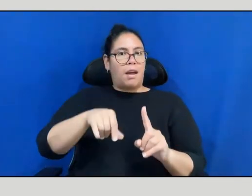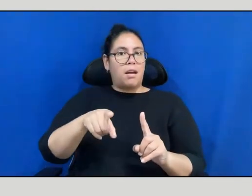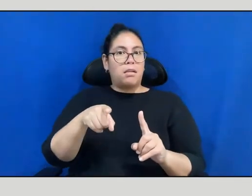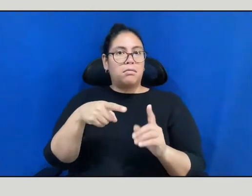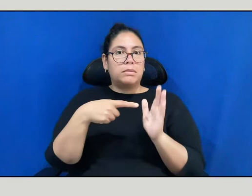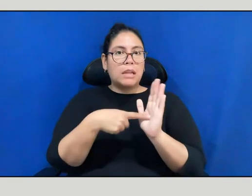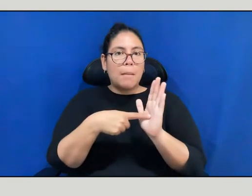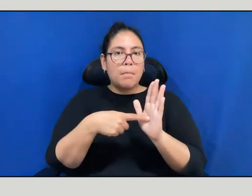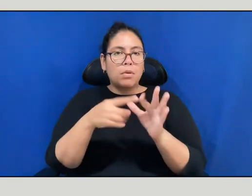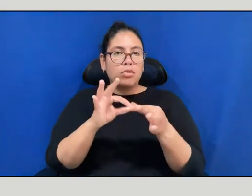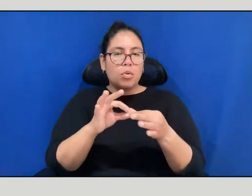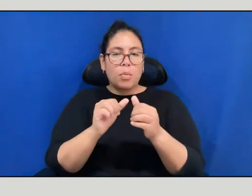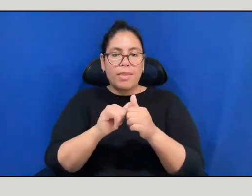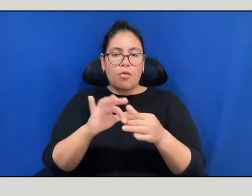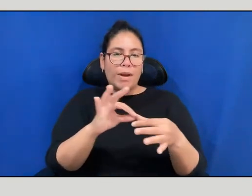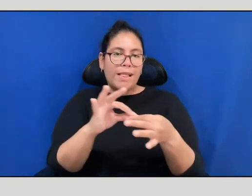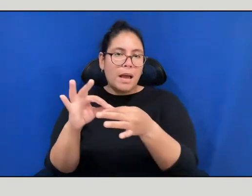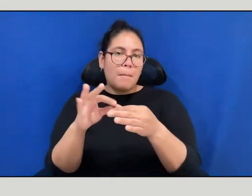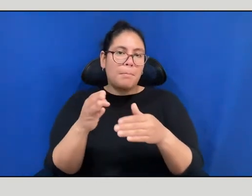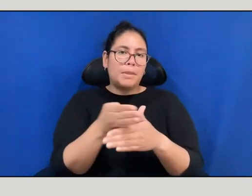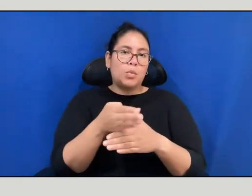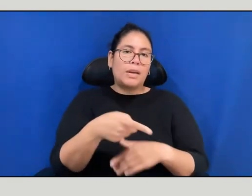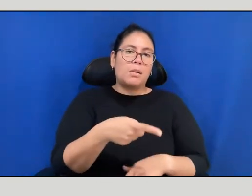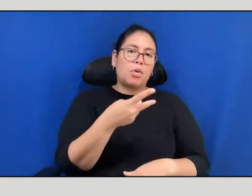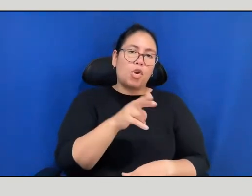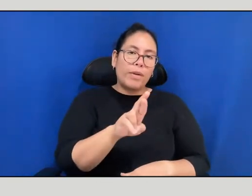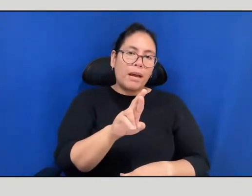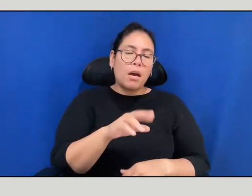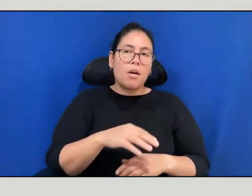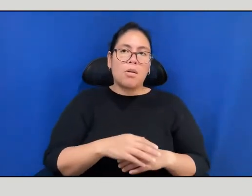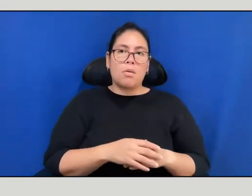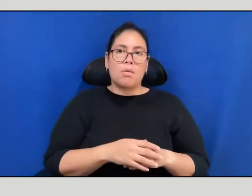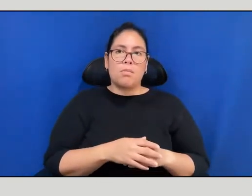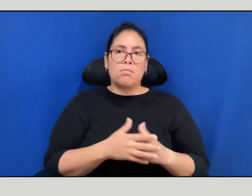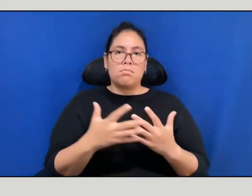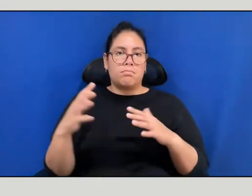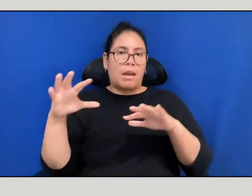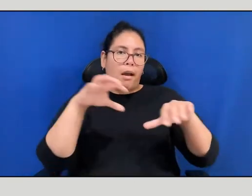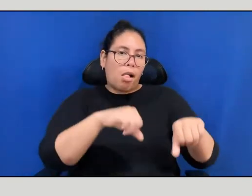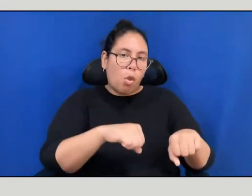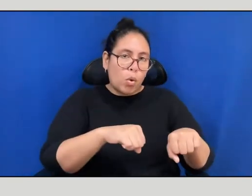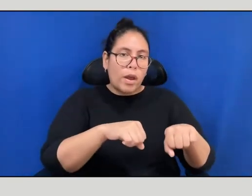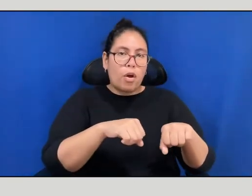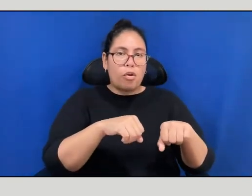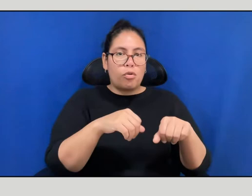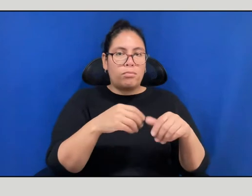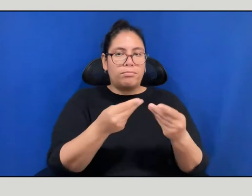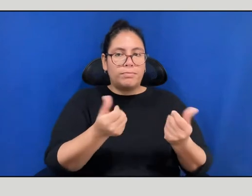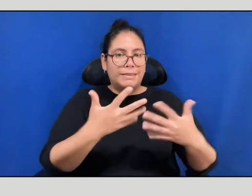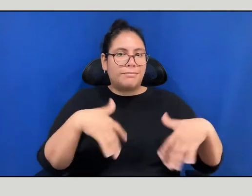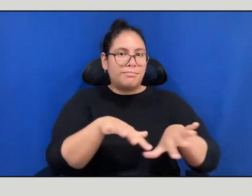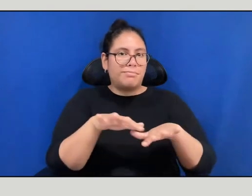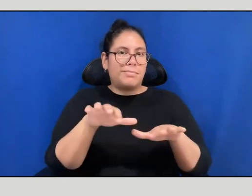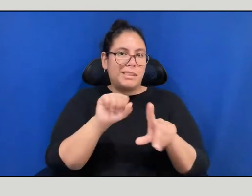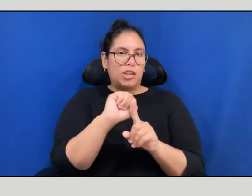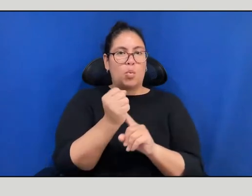of Puerto Rico's colonial situation with the United States. So for me, it's very important to bring it.